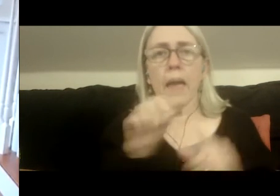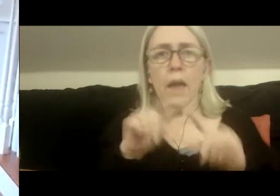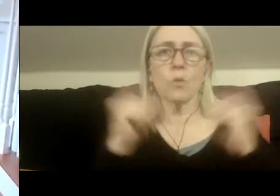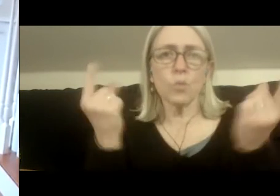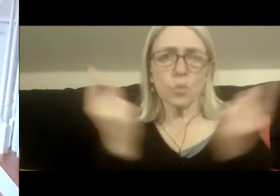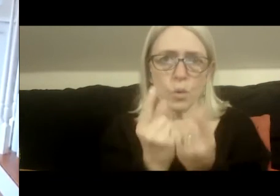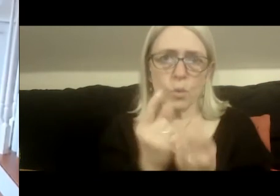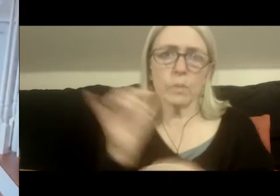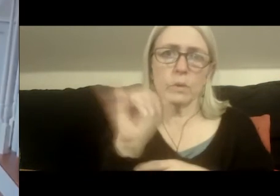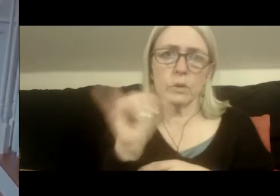Okay, that's amazing.